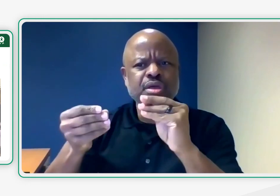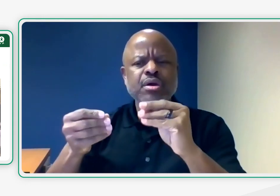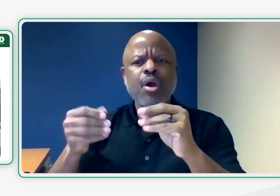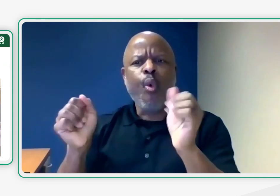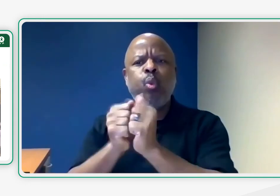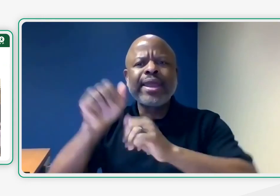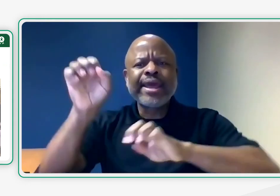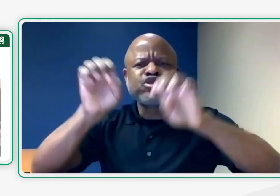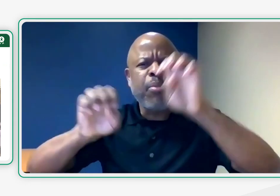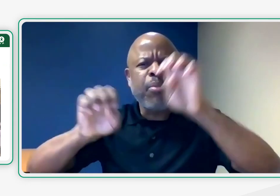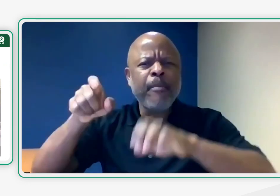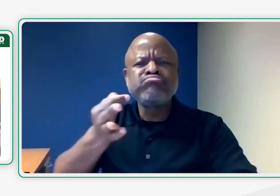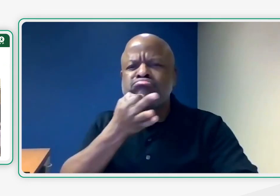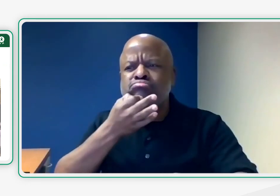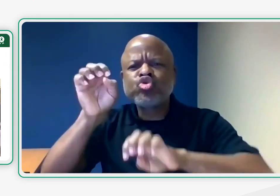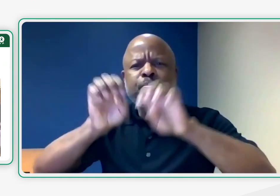And he was teaching behavioral economics with stories.